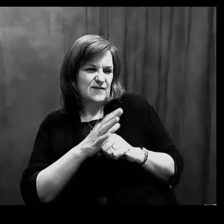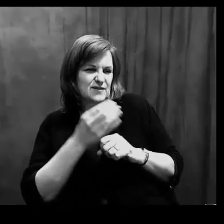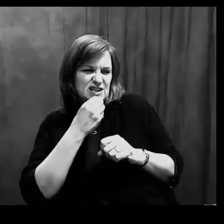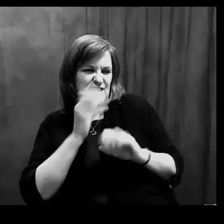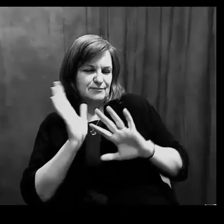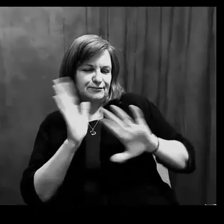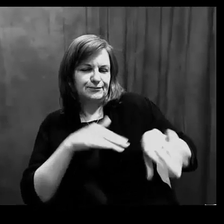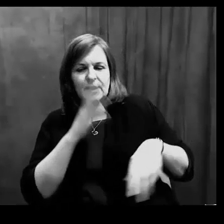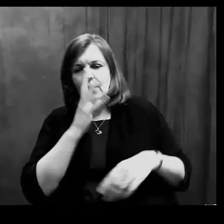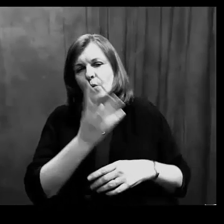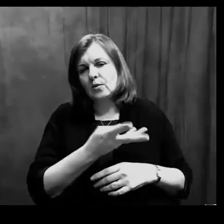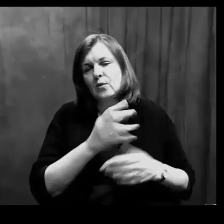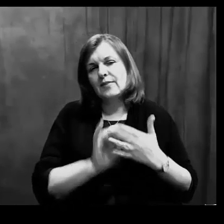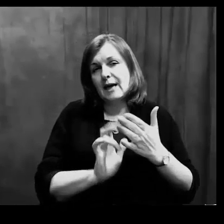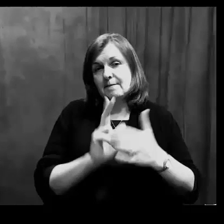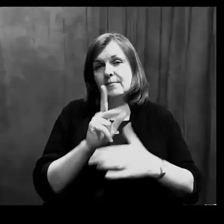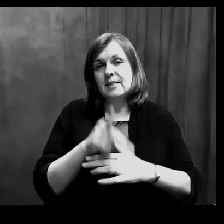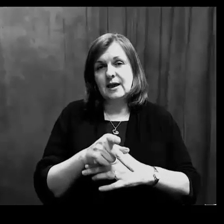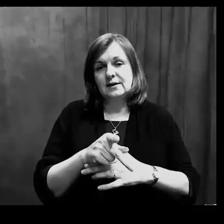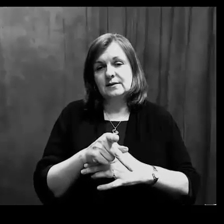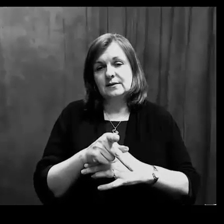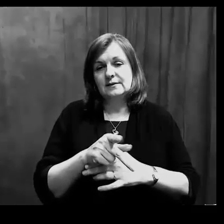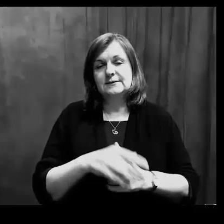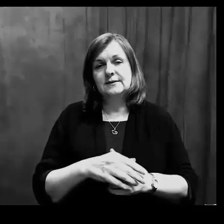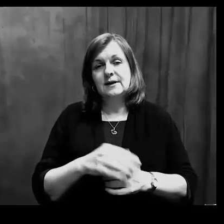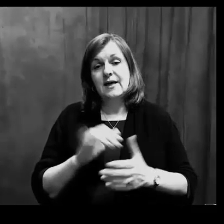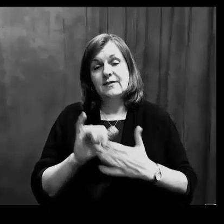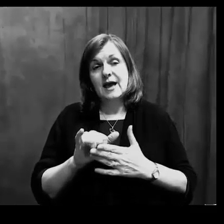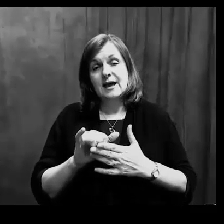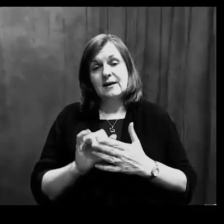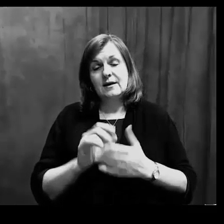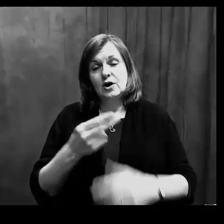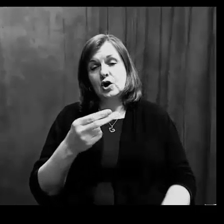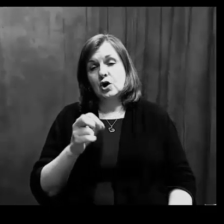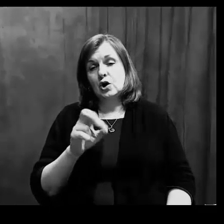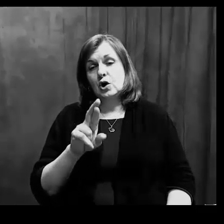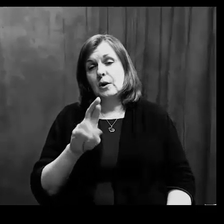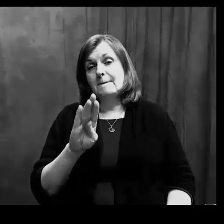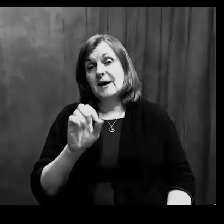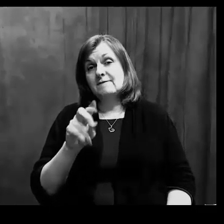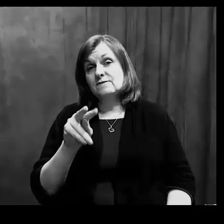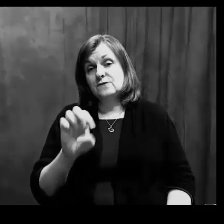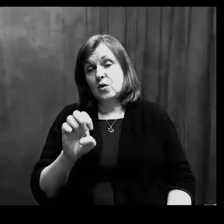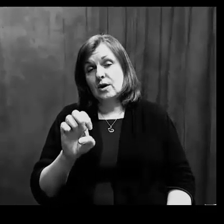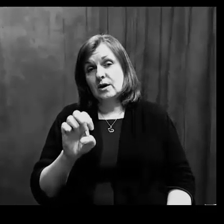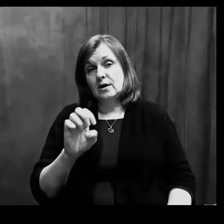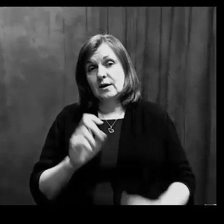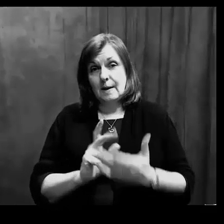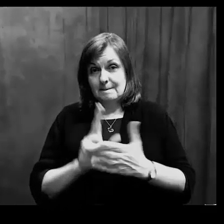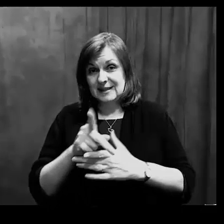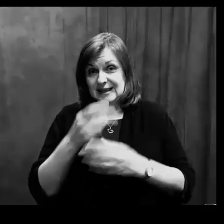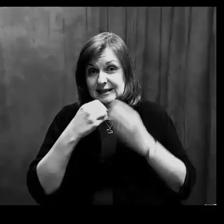look large and full enough to support the nutrients that the herbivore needs